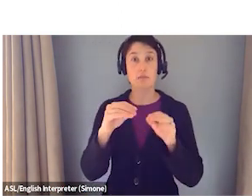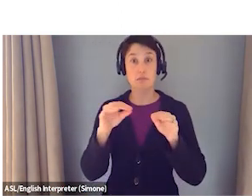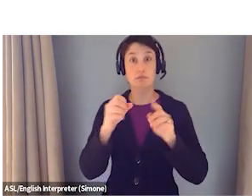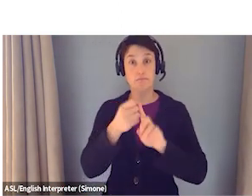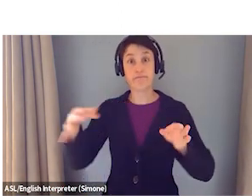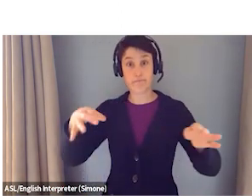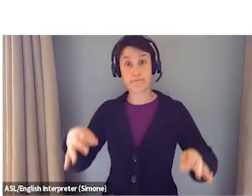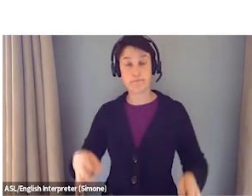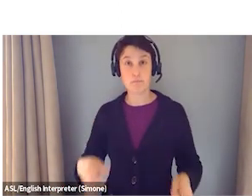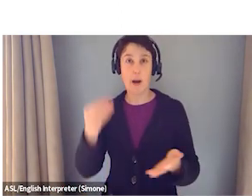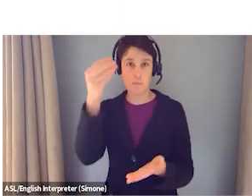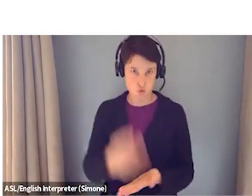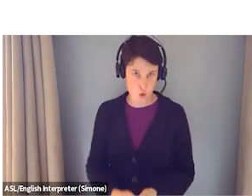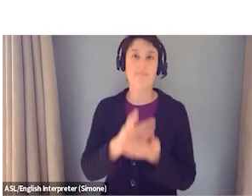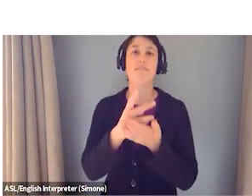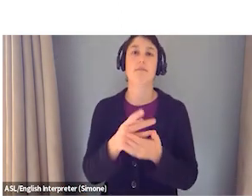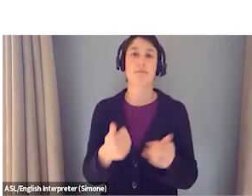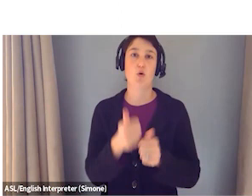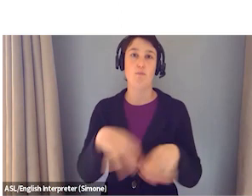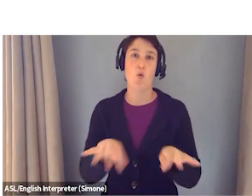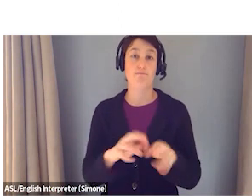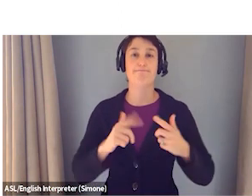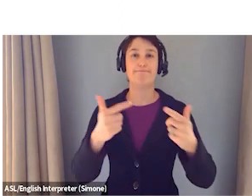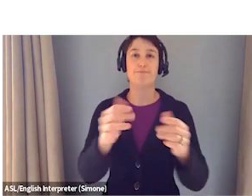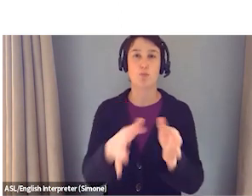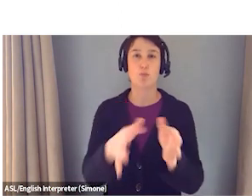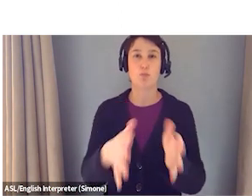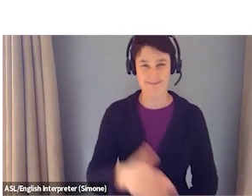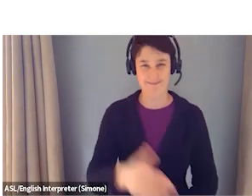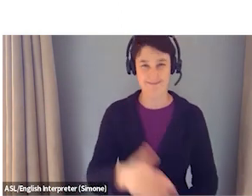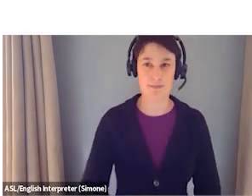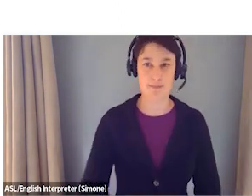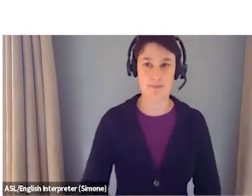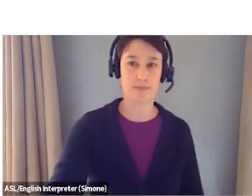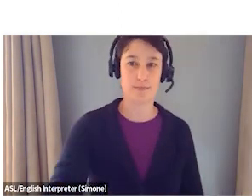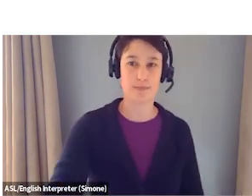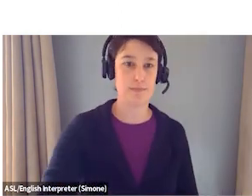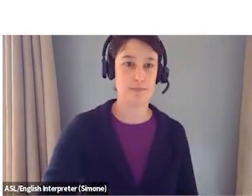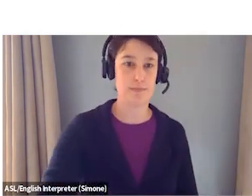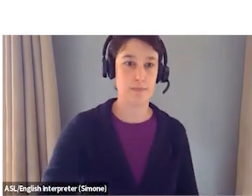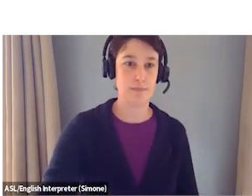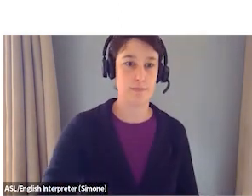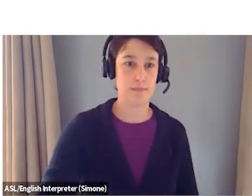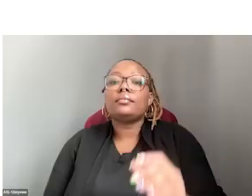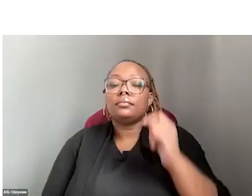And if you have questions, please ask them. We would rather you ask than disallow the cost later.